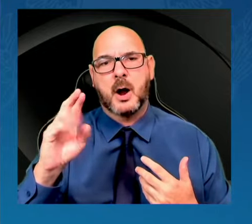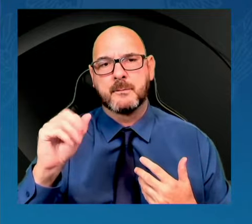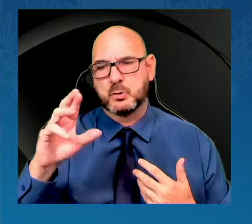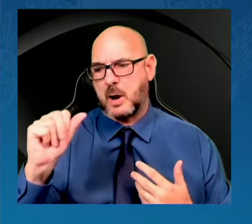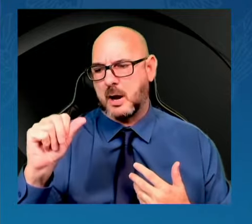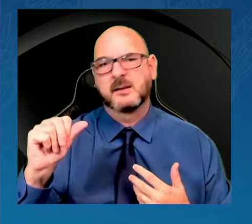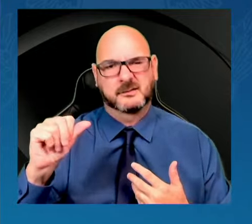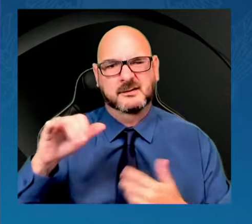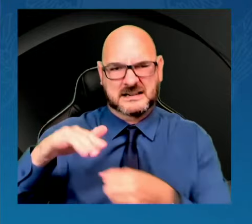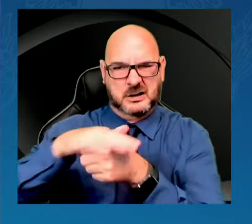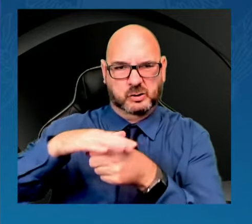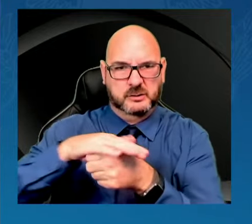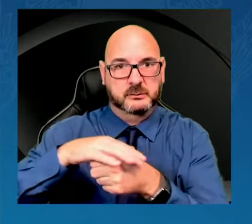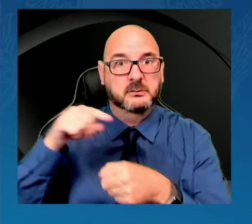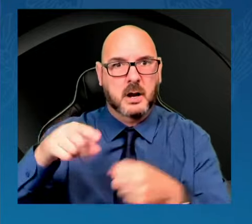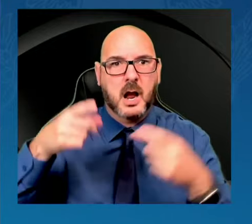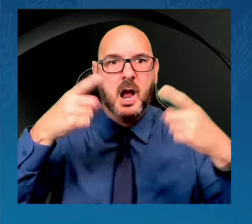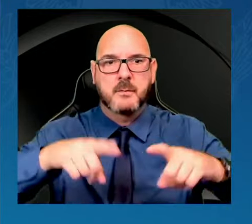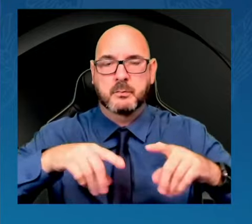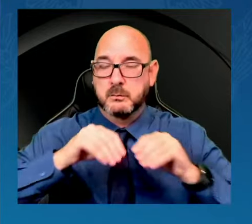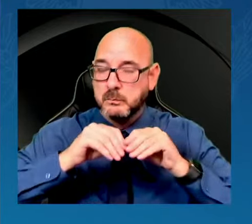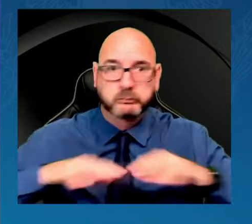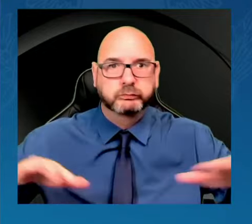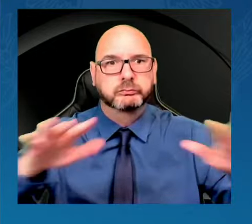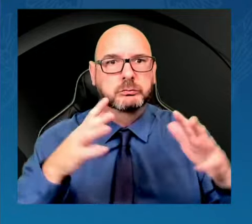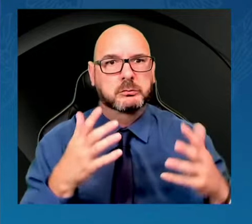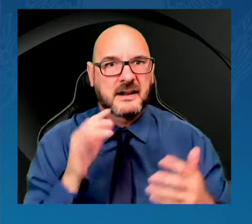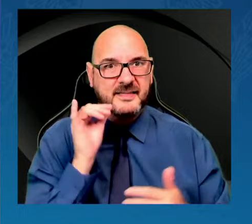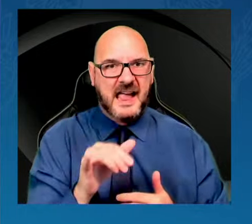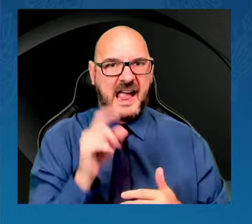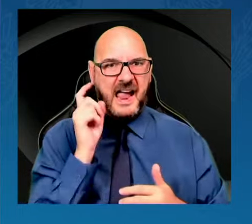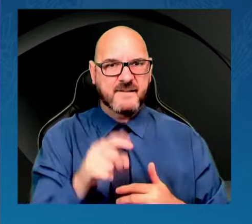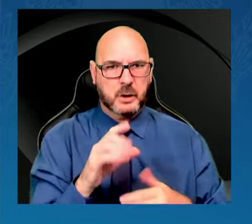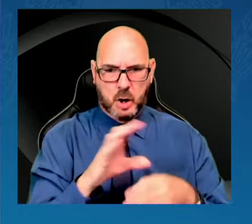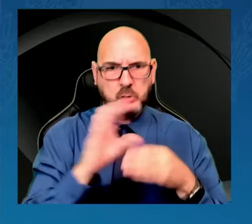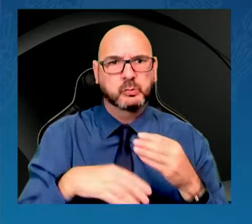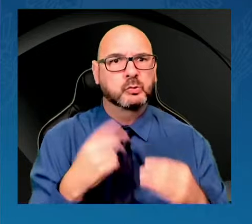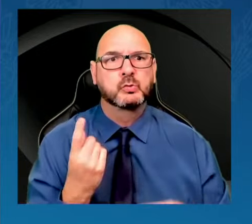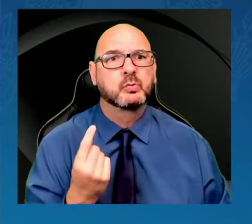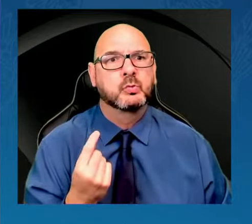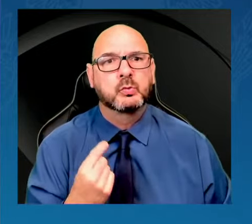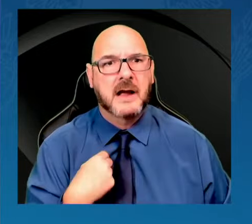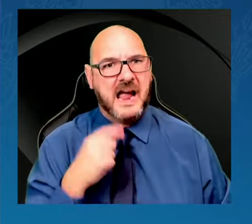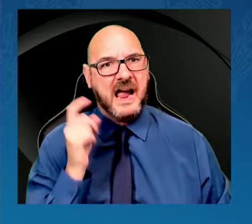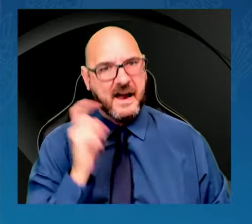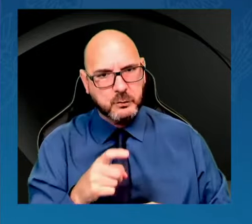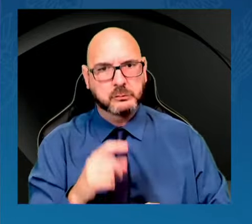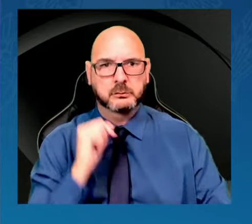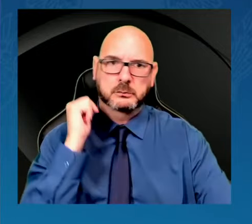and create incentives for good behaviors. And then fast forward, in the United States Senate,